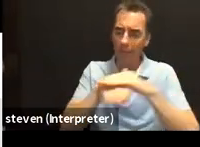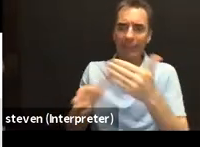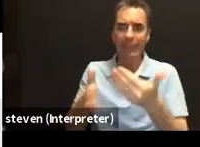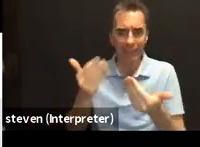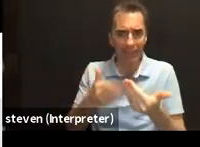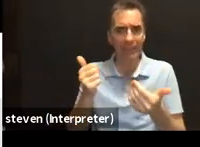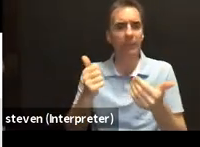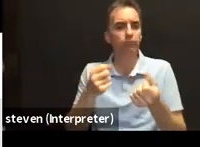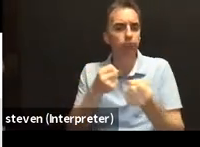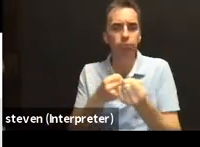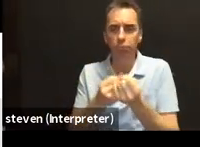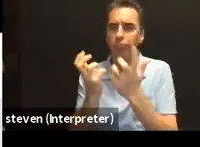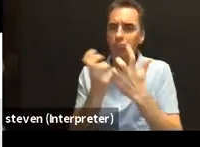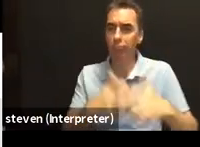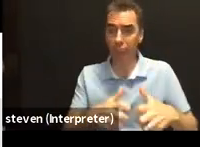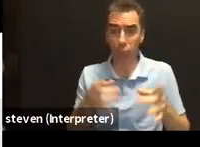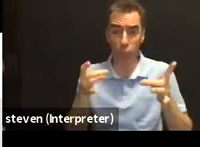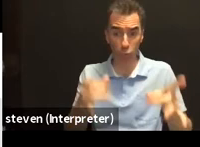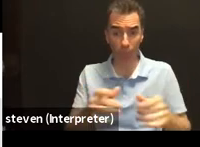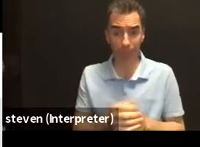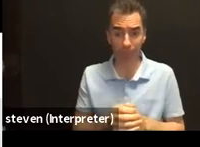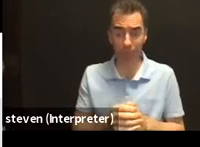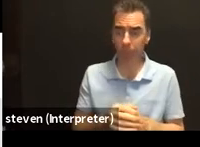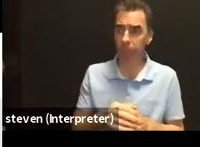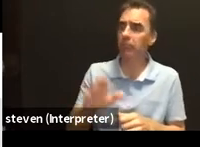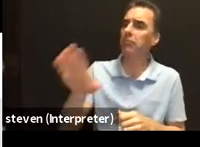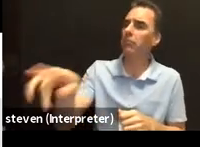maria.rodriguez: So, Natalie Chavez: If you want to sound real I'll run your PowerPoint, but you just tell me. Next slide. When you're ready to go. maria.rodriguez: Okay.